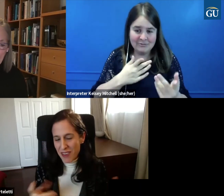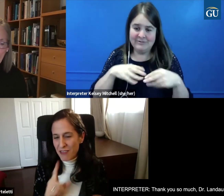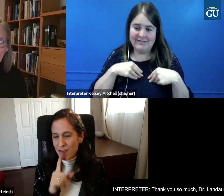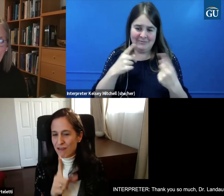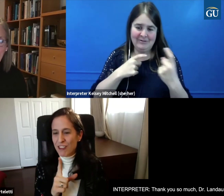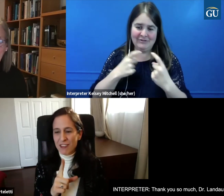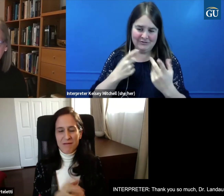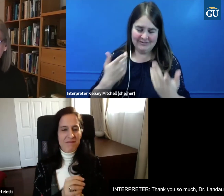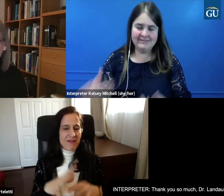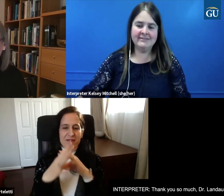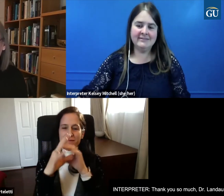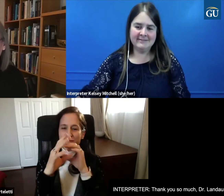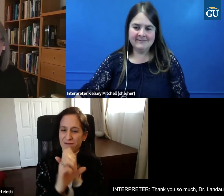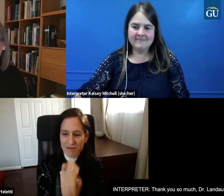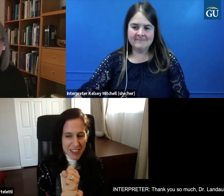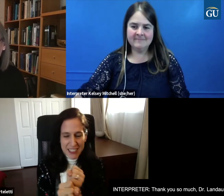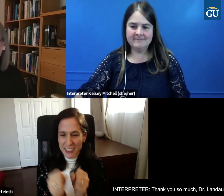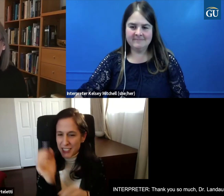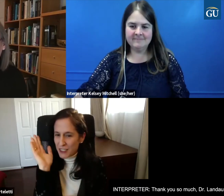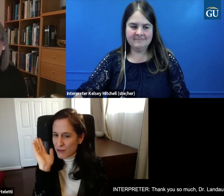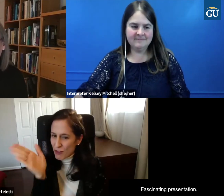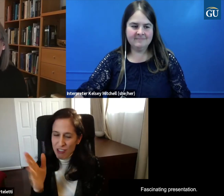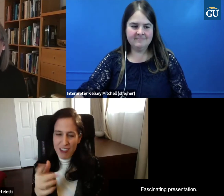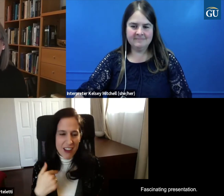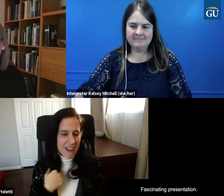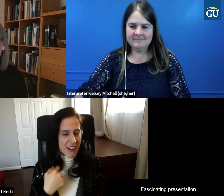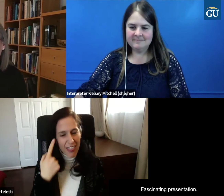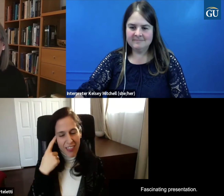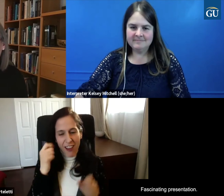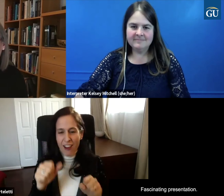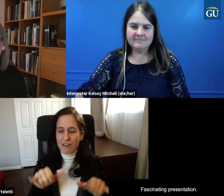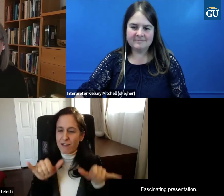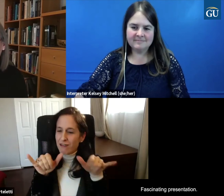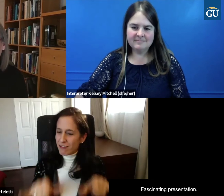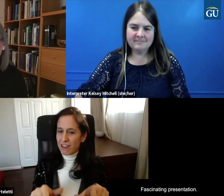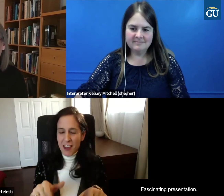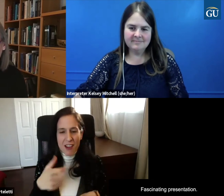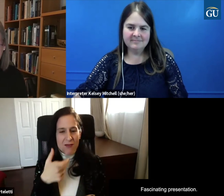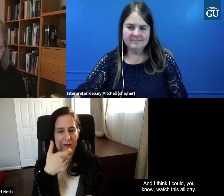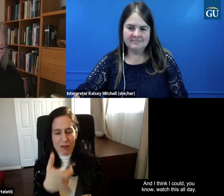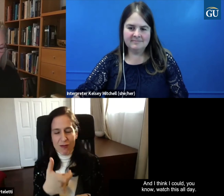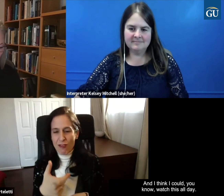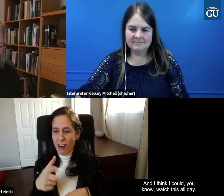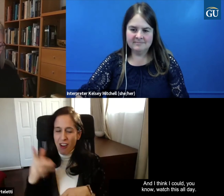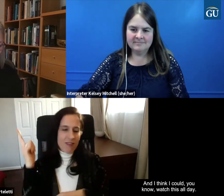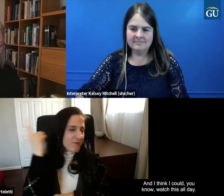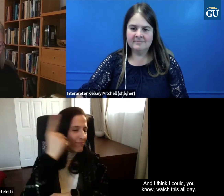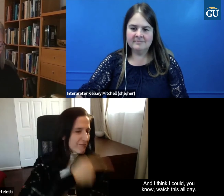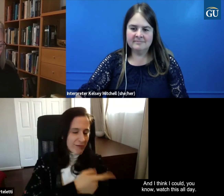thank you so much dr landau fascinating presentation